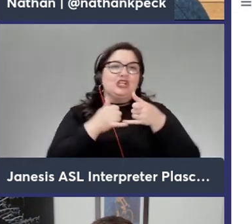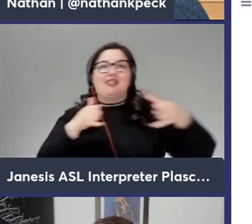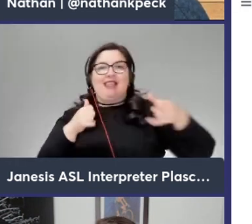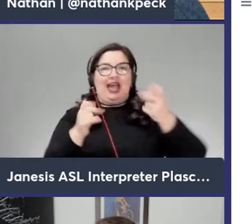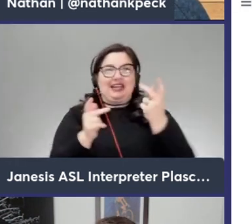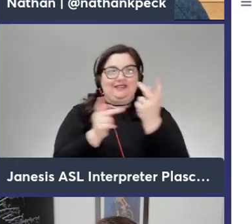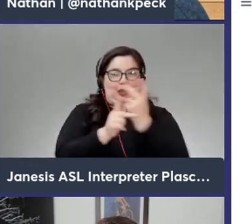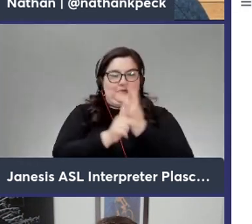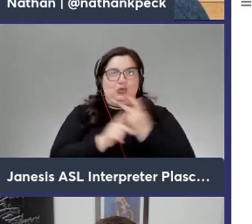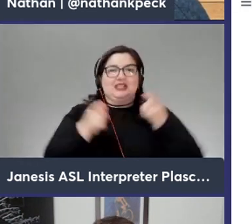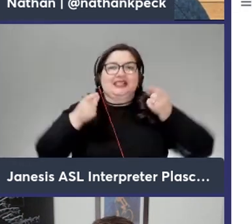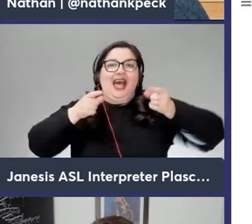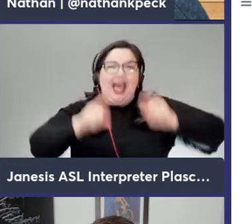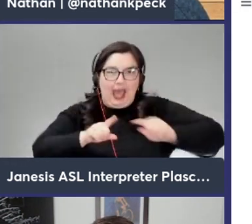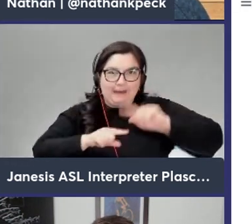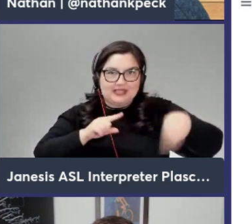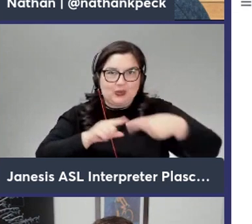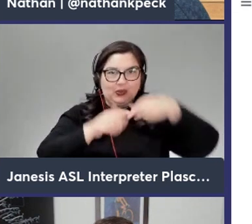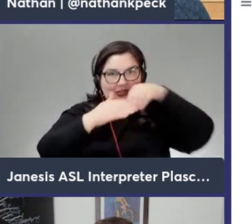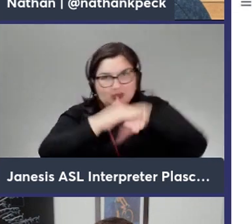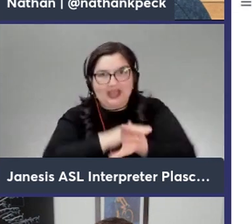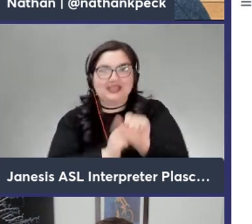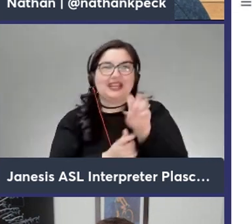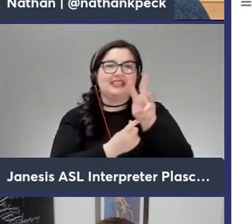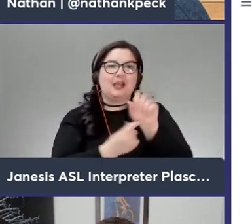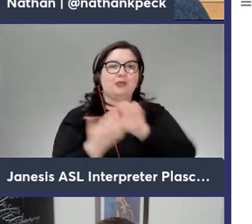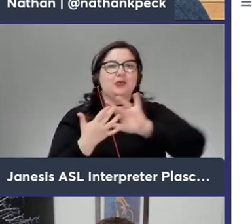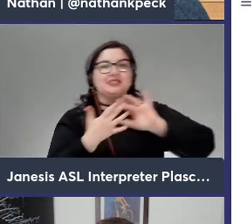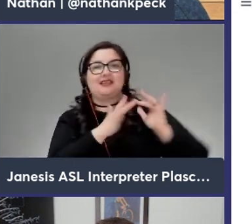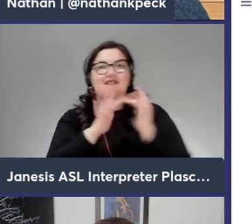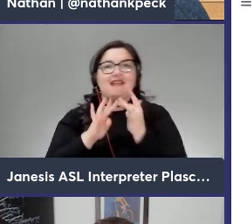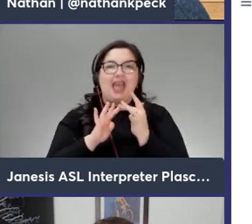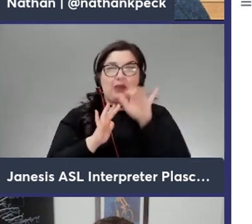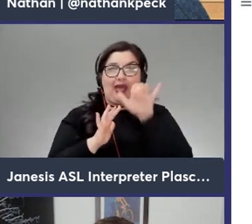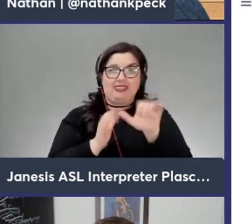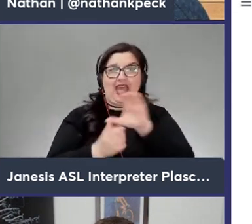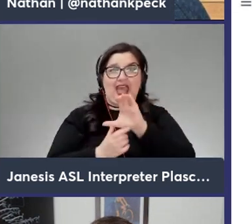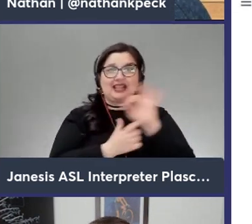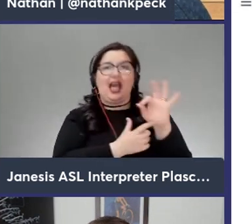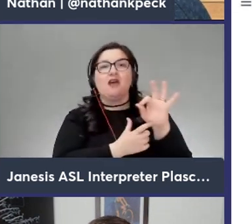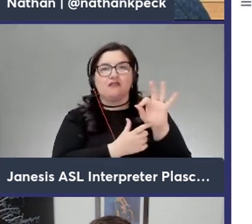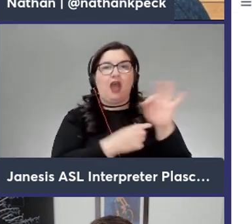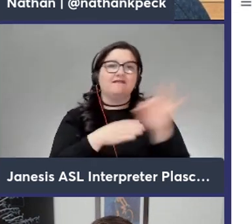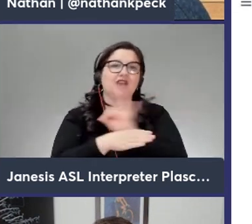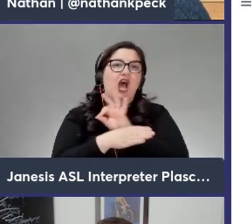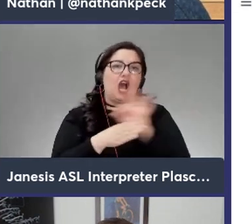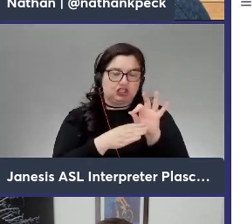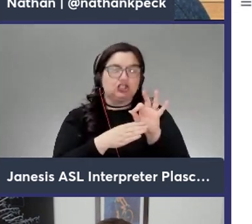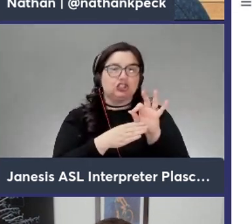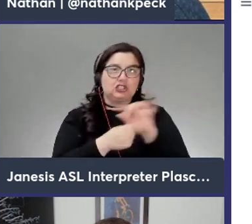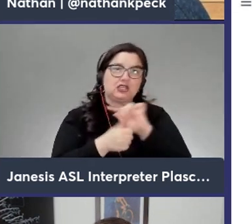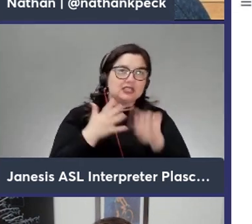that happens when you enter into the AWS network, is that CloudFront functions. CloudFront functions are lightweight, JavaScript code